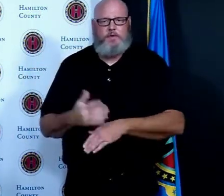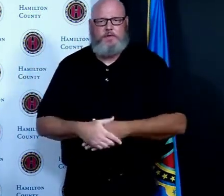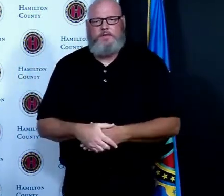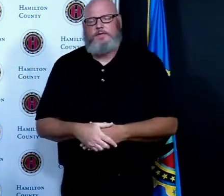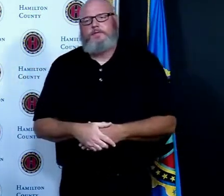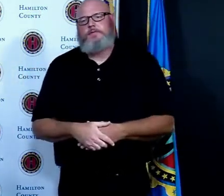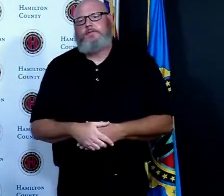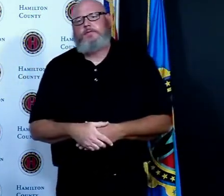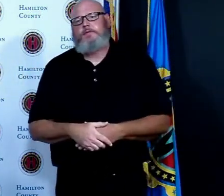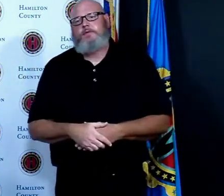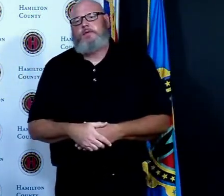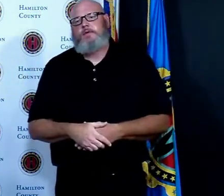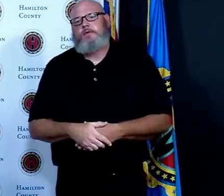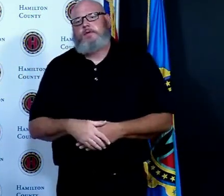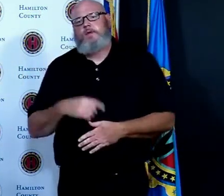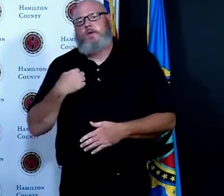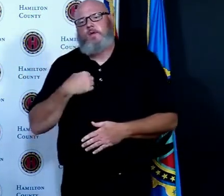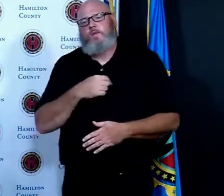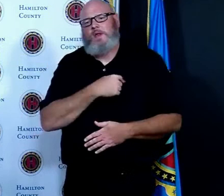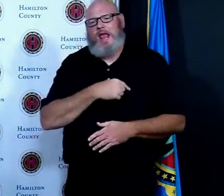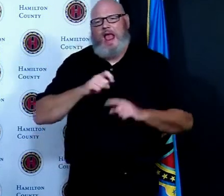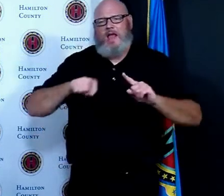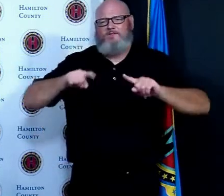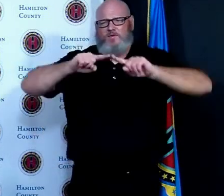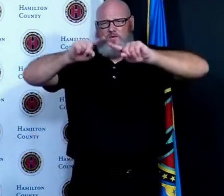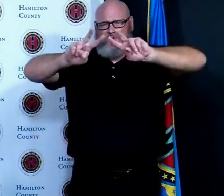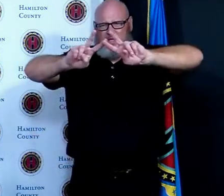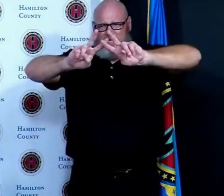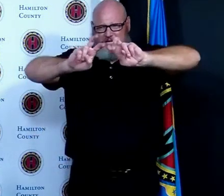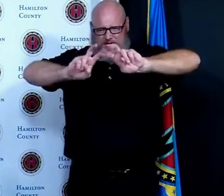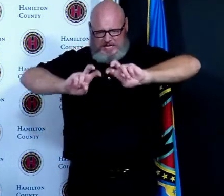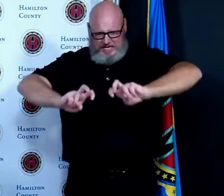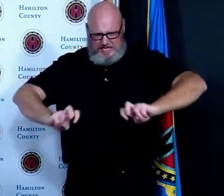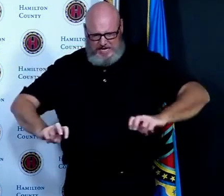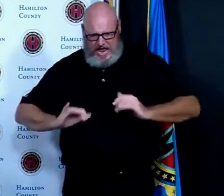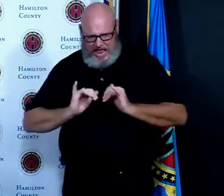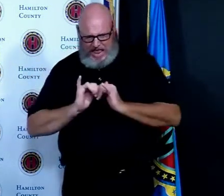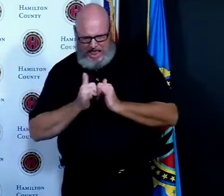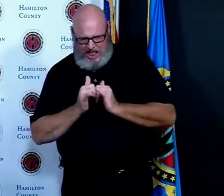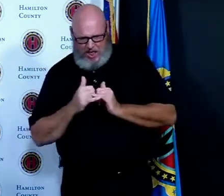our capacity of all the health systems and the other thing that we've done is at that time